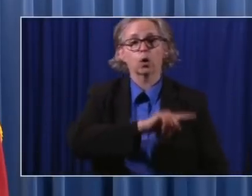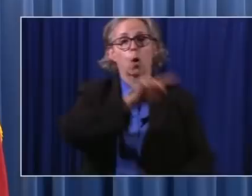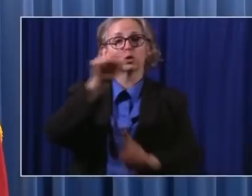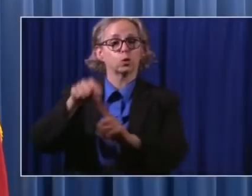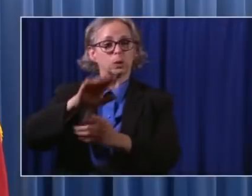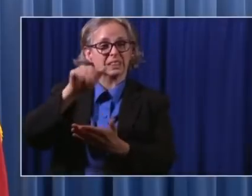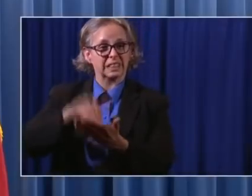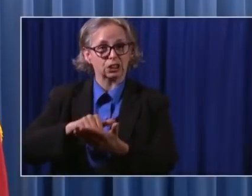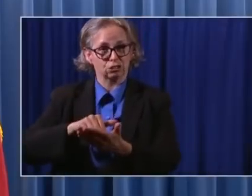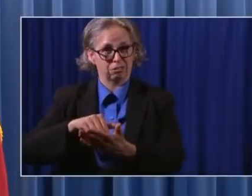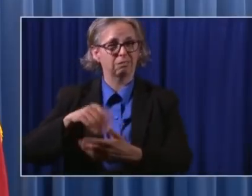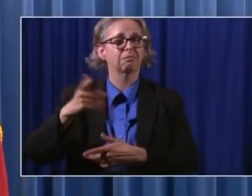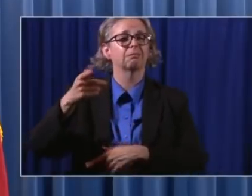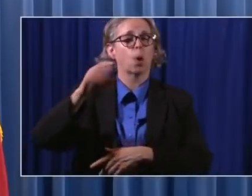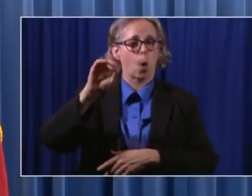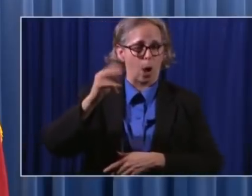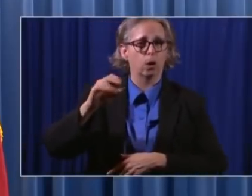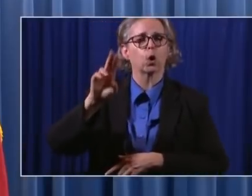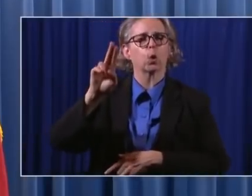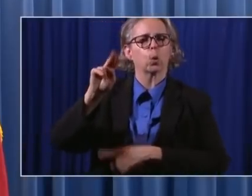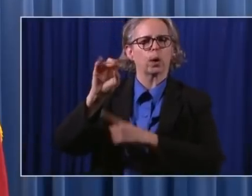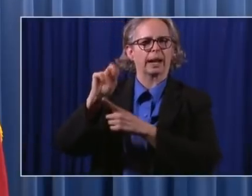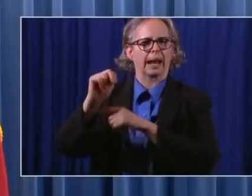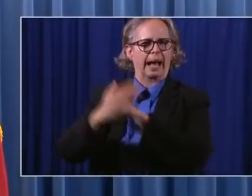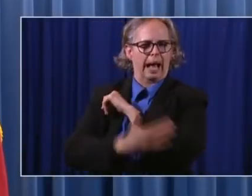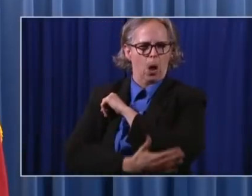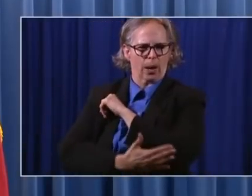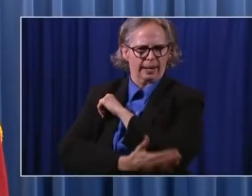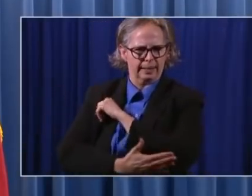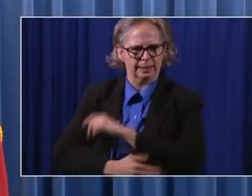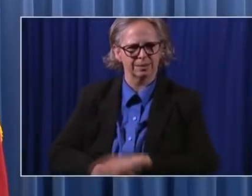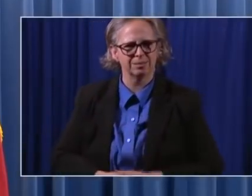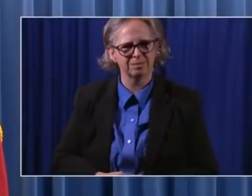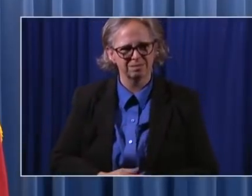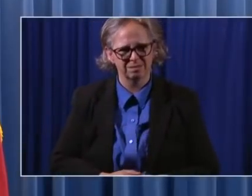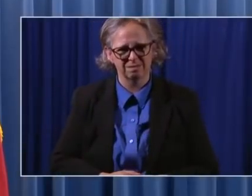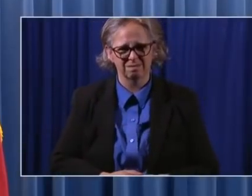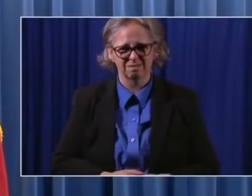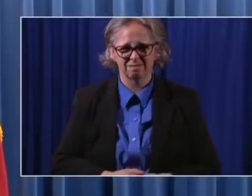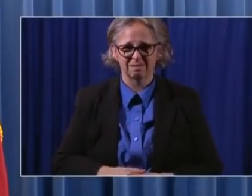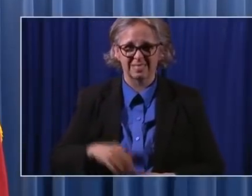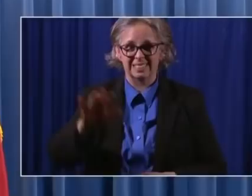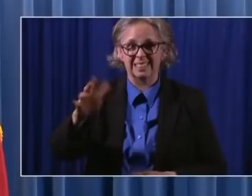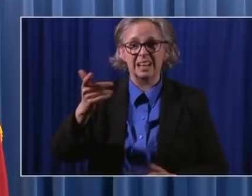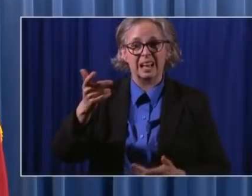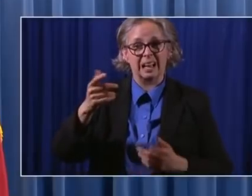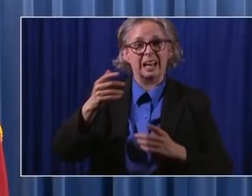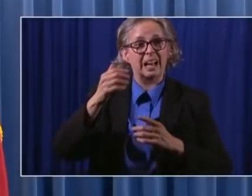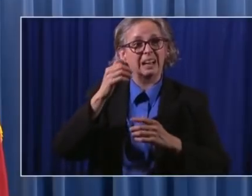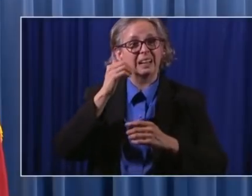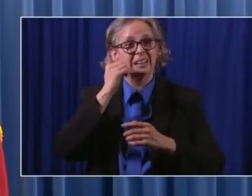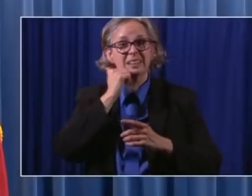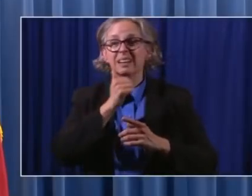LEAST ONE OTHER WORKPLACE. AS WELL AS THE GENERAL COMMUNITY SPREAD.